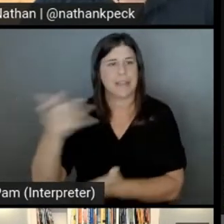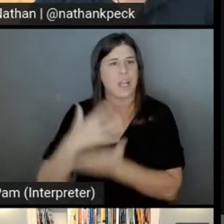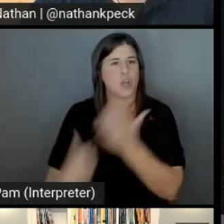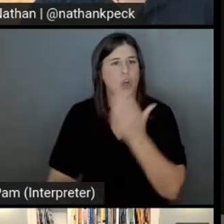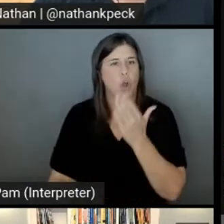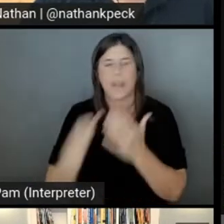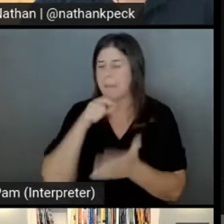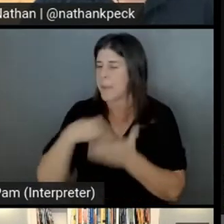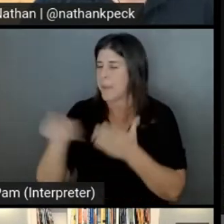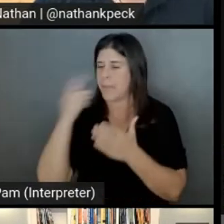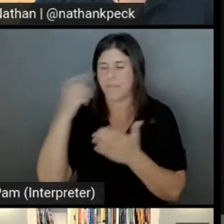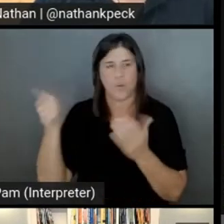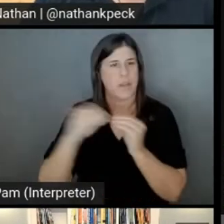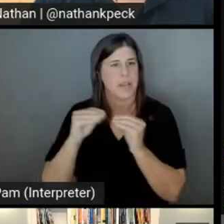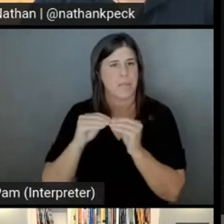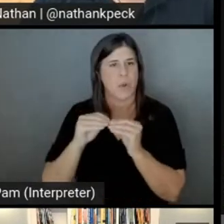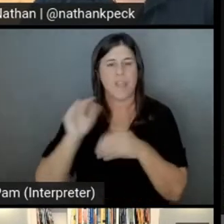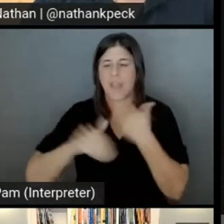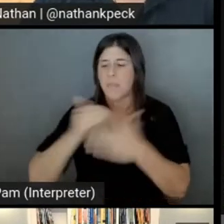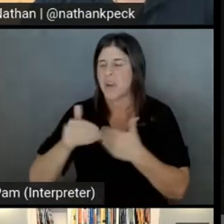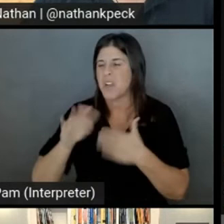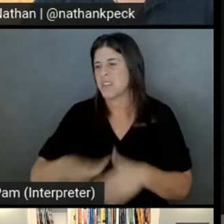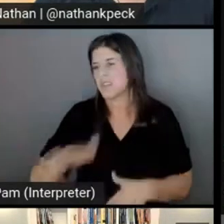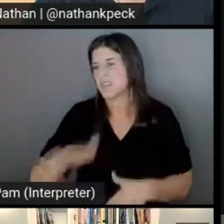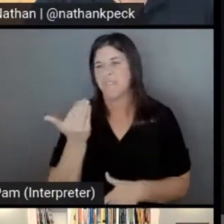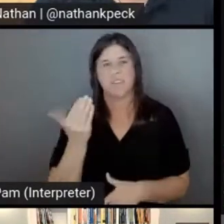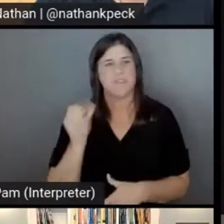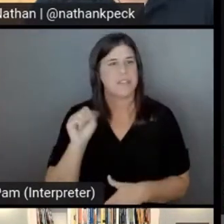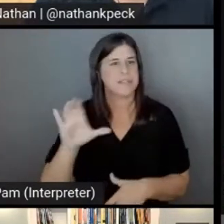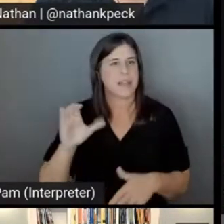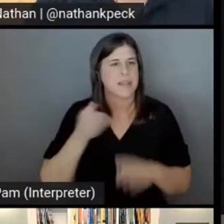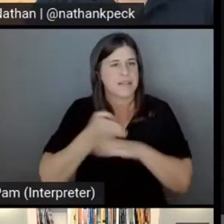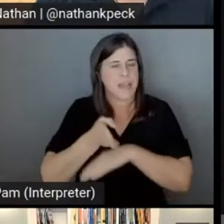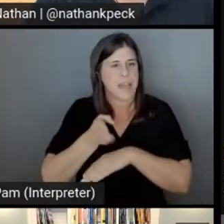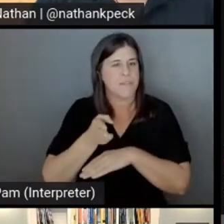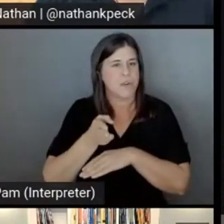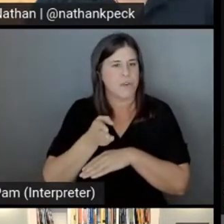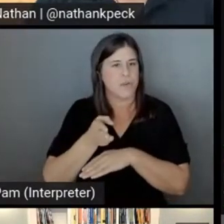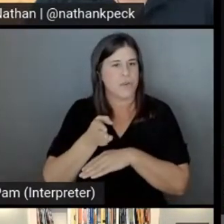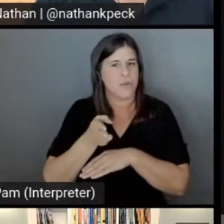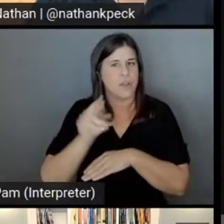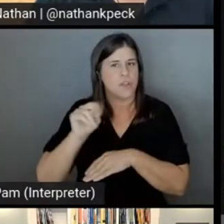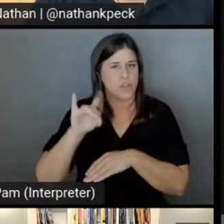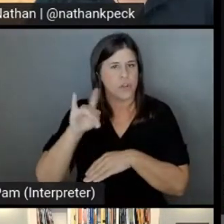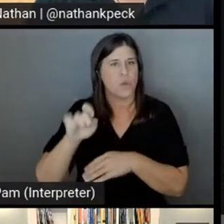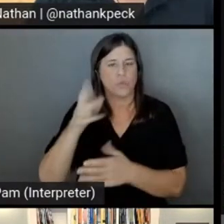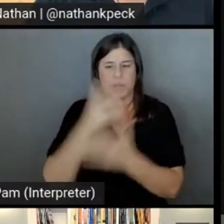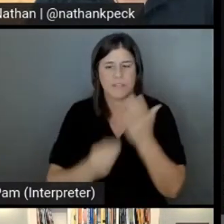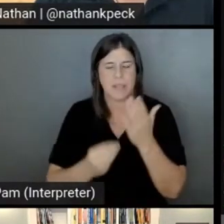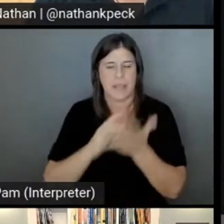And that whole process took about 15 seconds after the nodes was empty or after the node was empty.